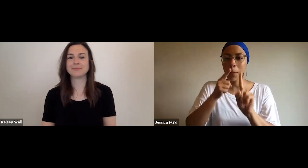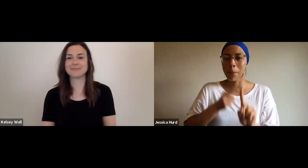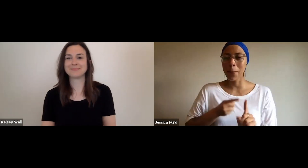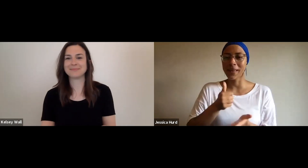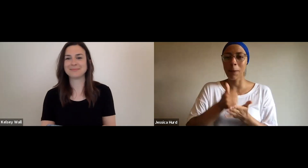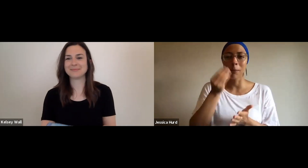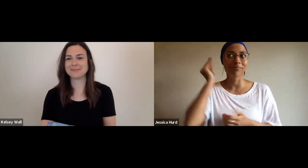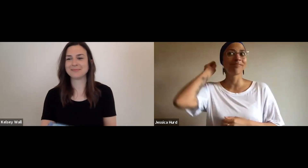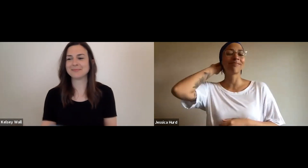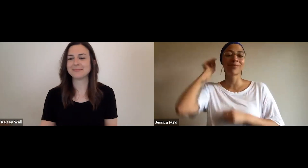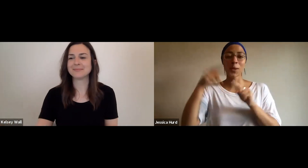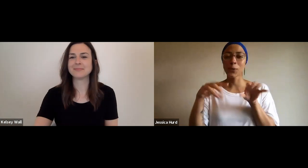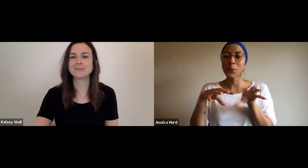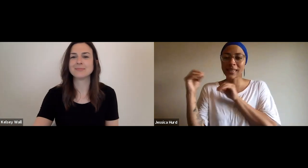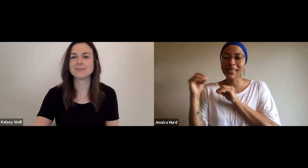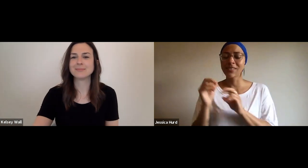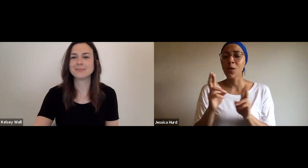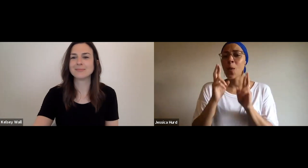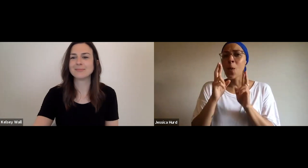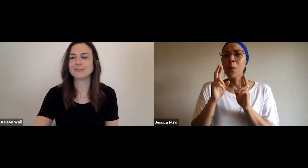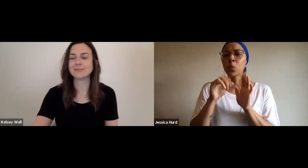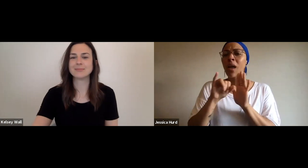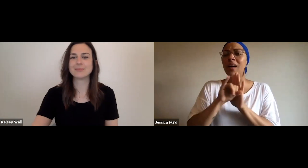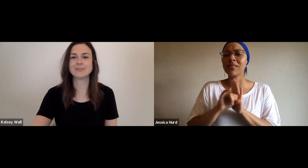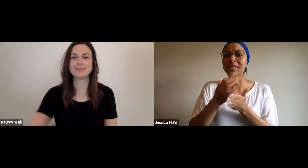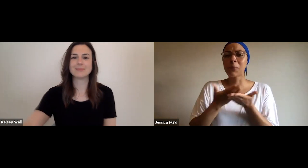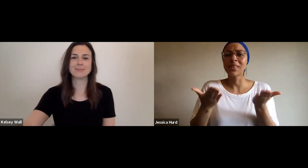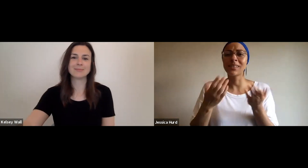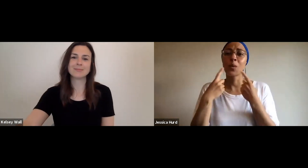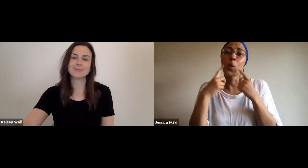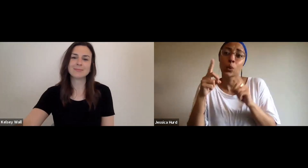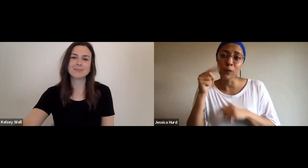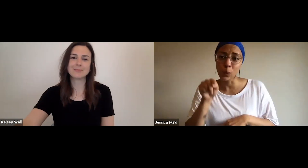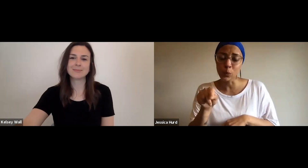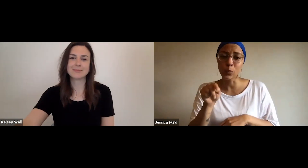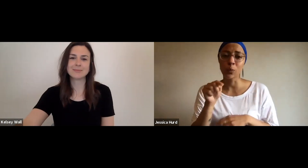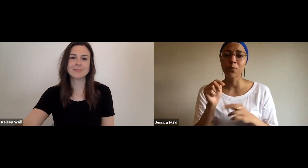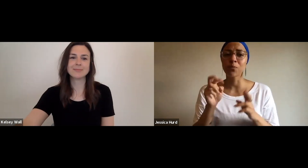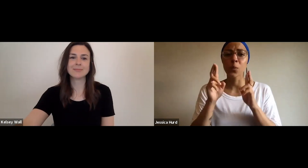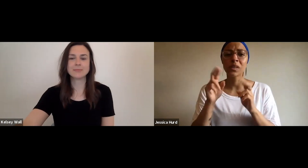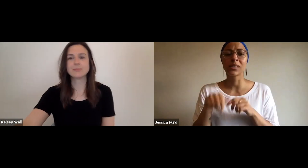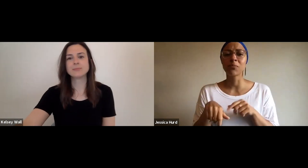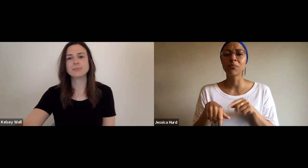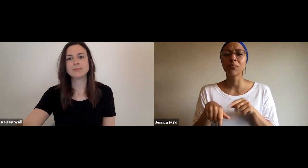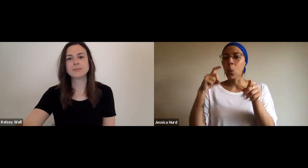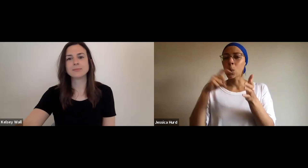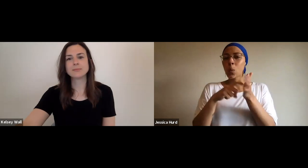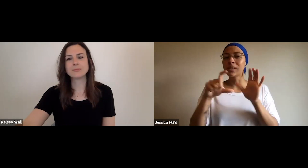So, basically, we kind of summarized, subconsciously, hopefully, what you internalized from this,